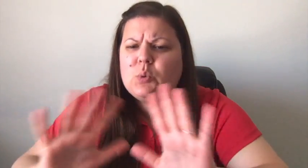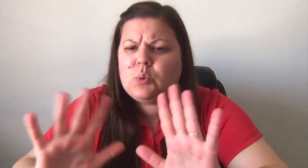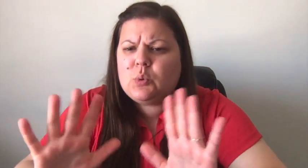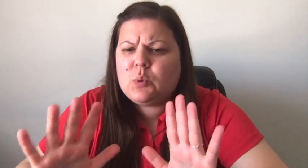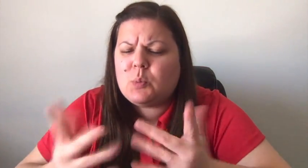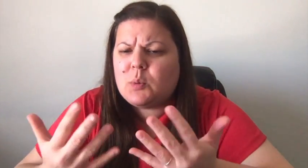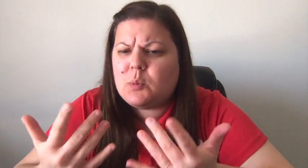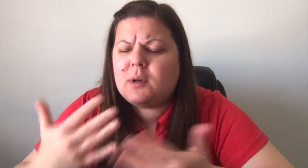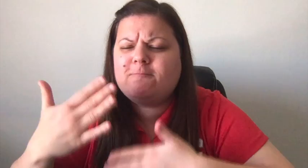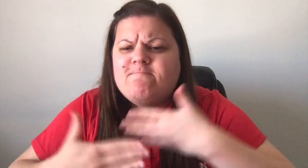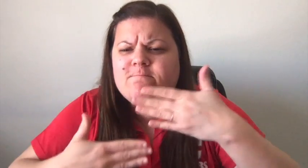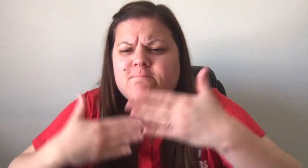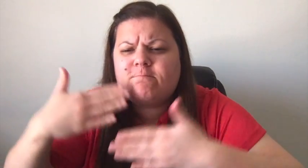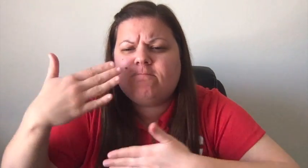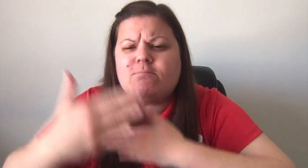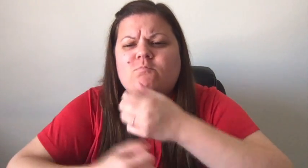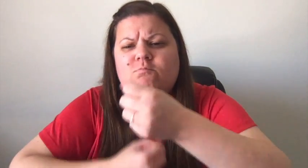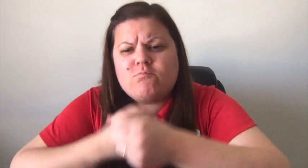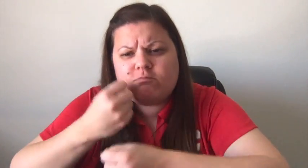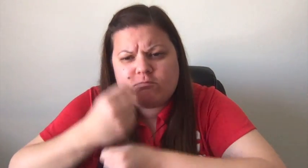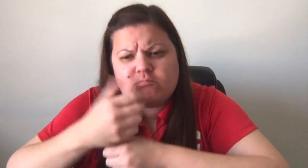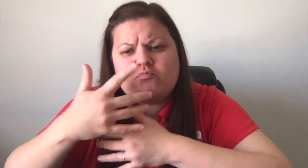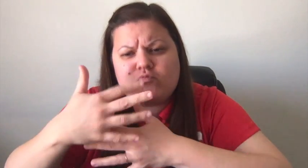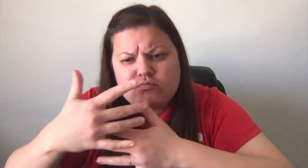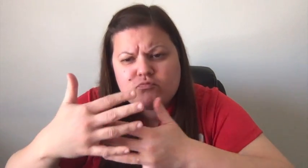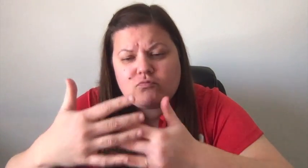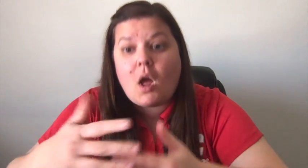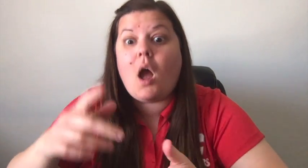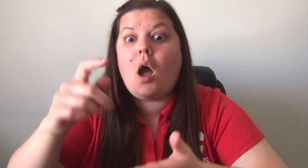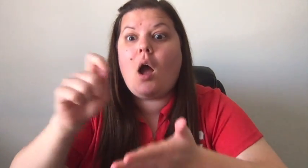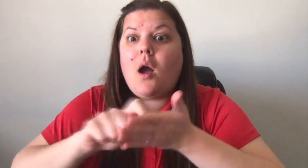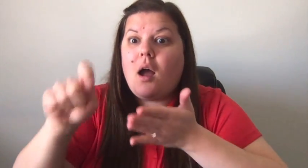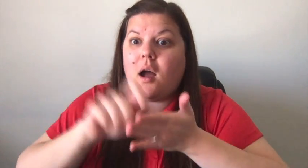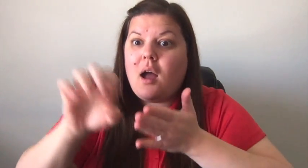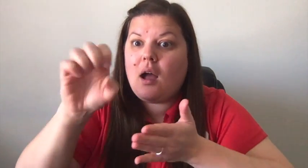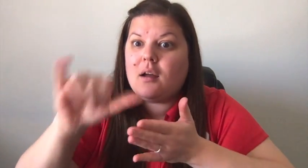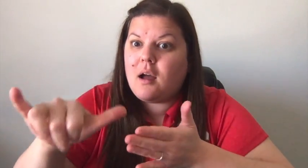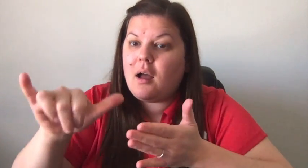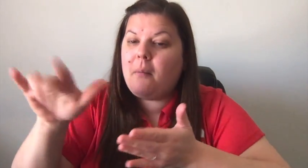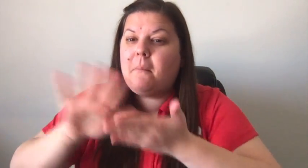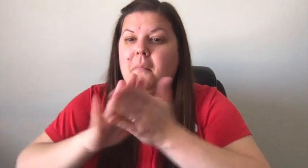the reading. Overtime they acclimated and their writing of